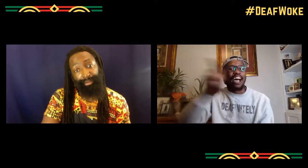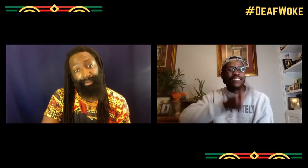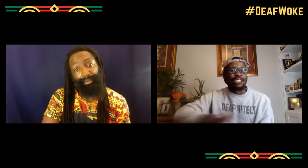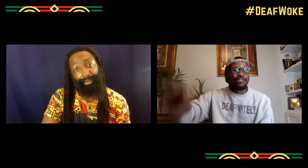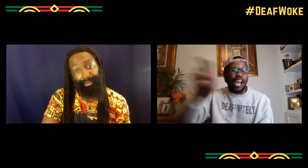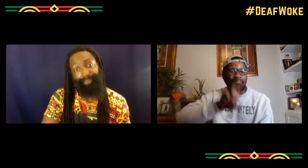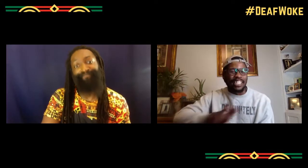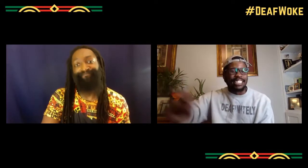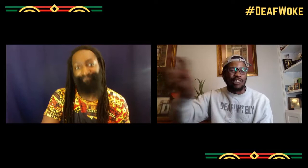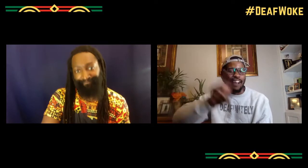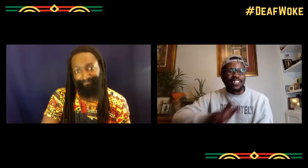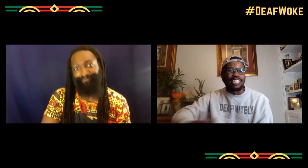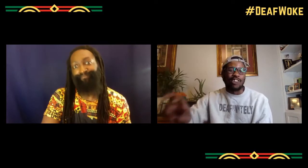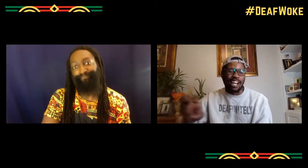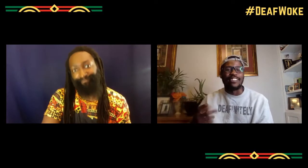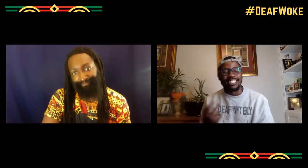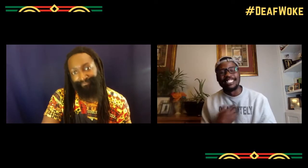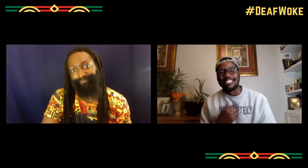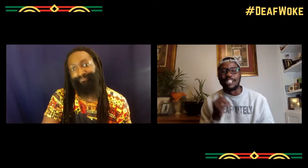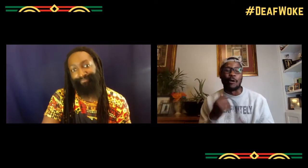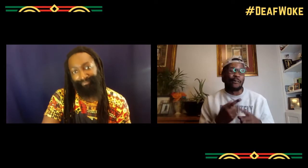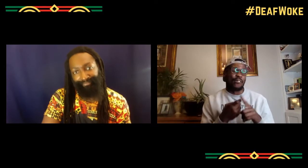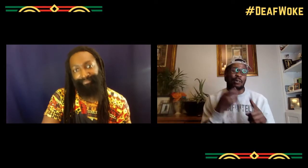So both were always, you know, going for traveling.